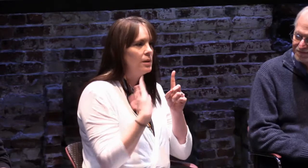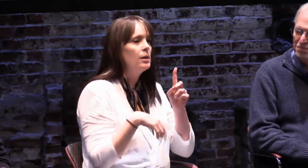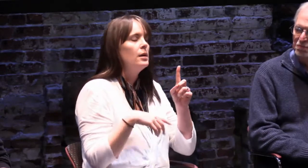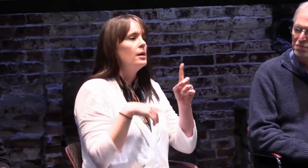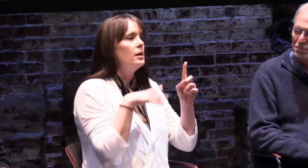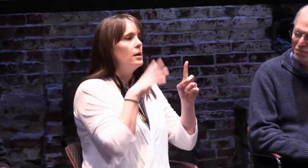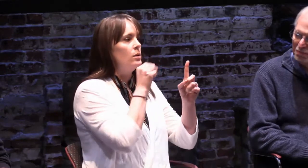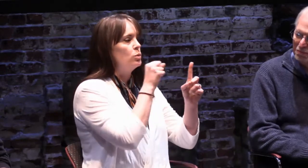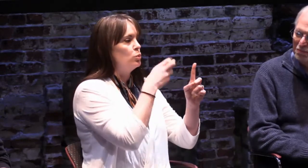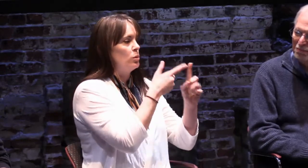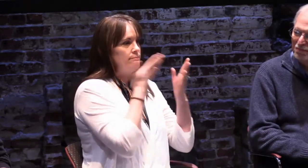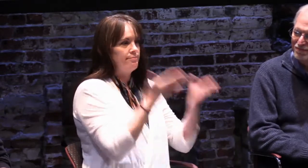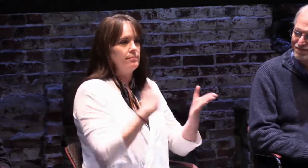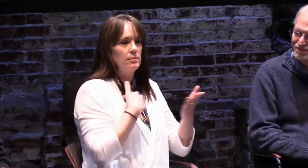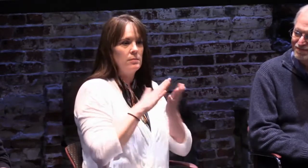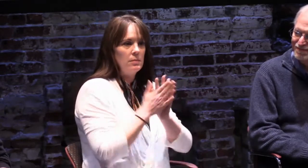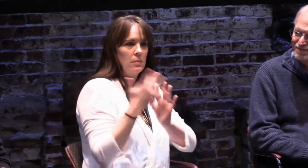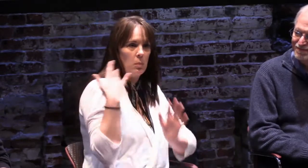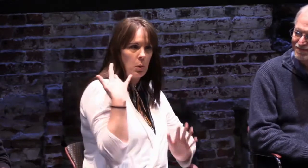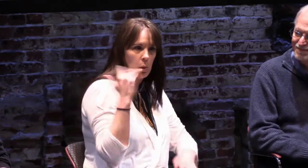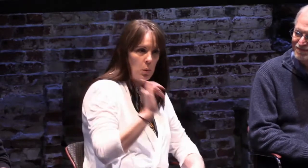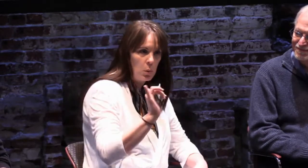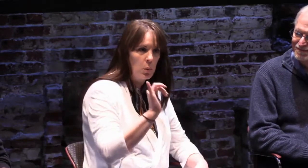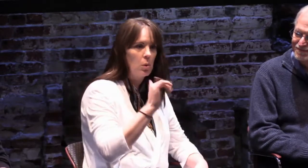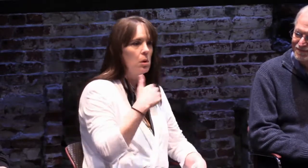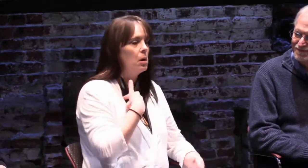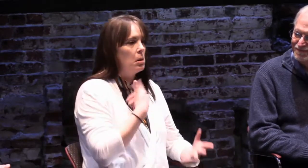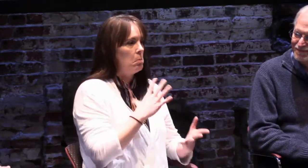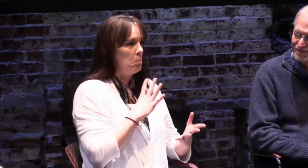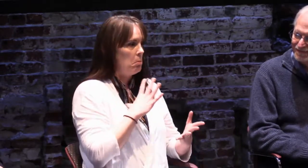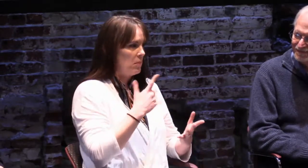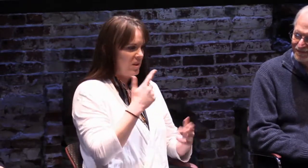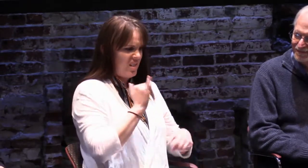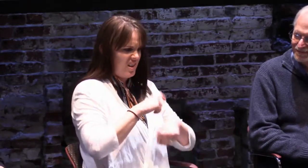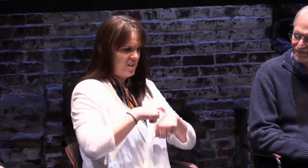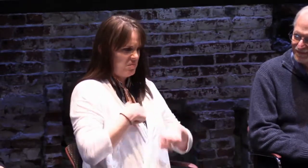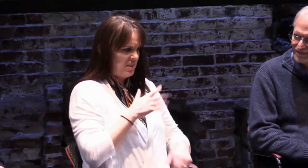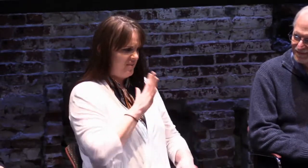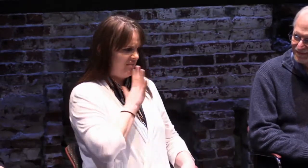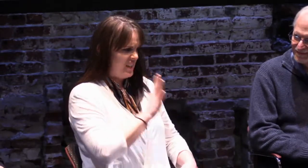My mother was also an interpreter, as well, who then became a model.